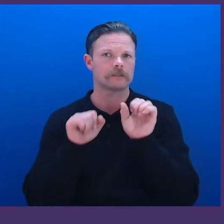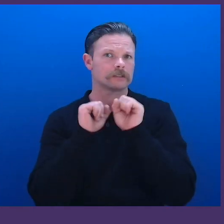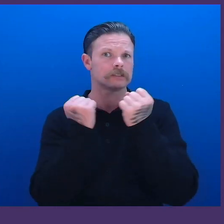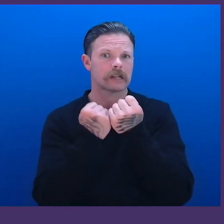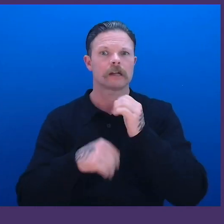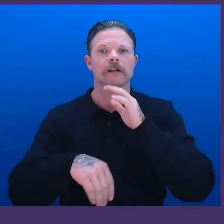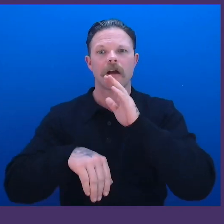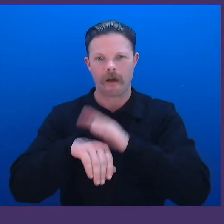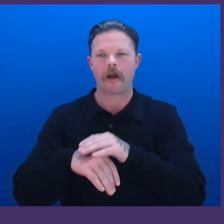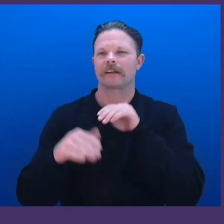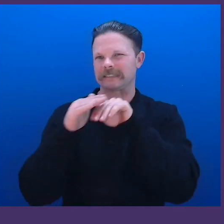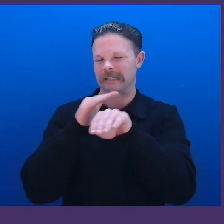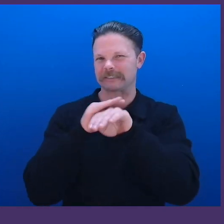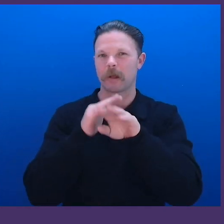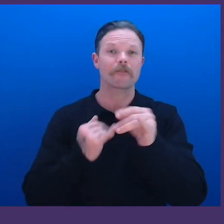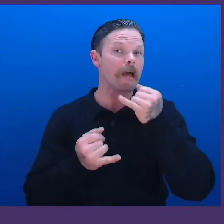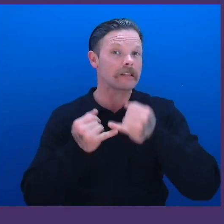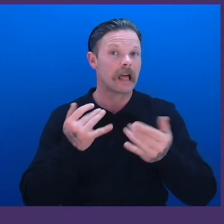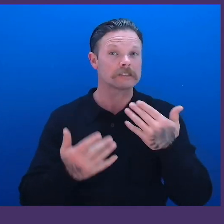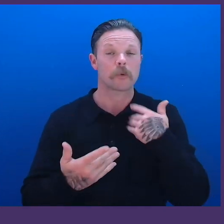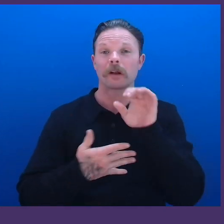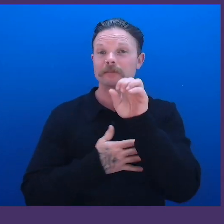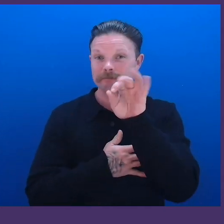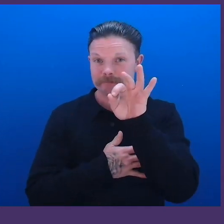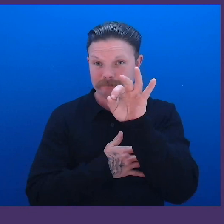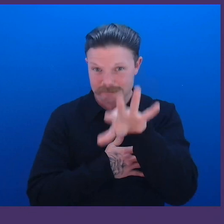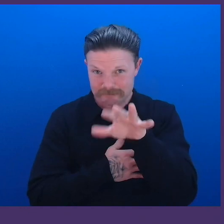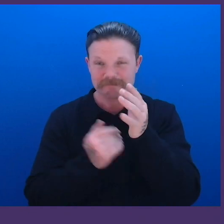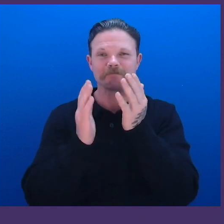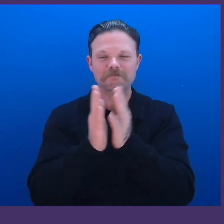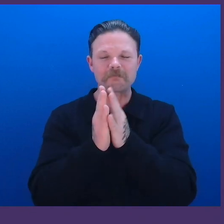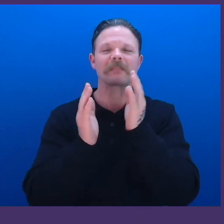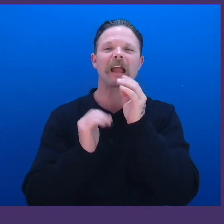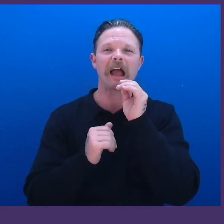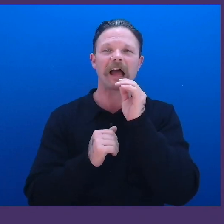And the last thing that I want to say is that the scope of the act is limited.